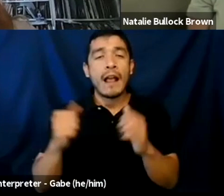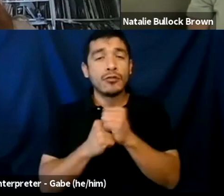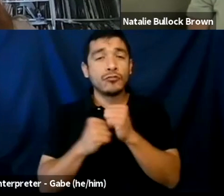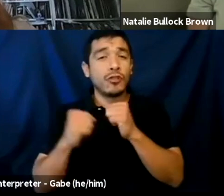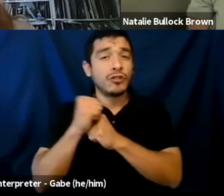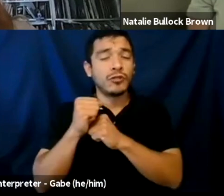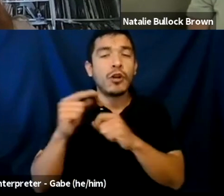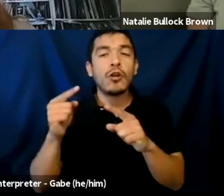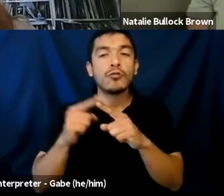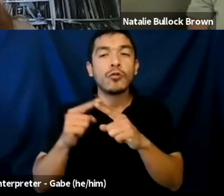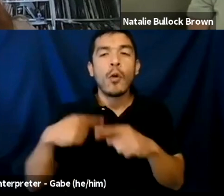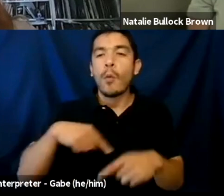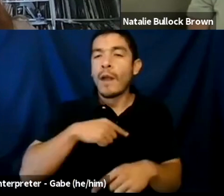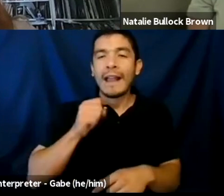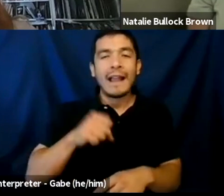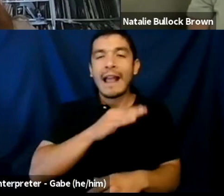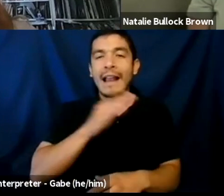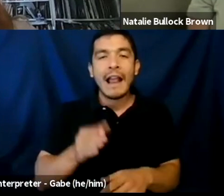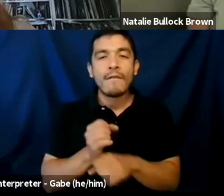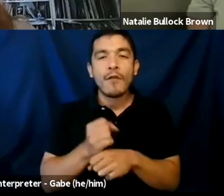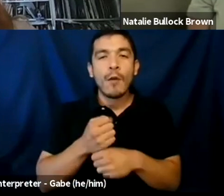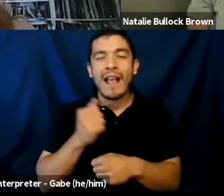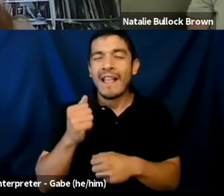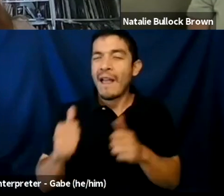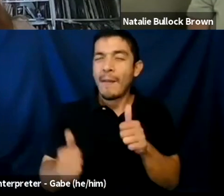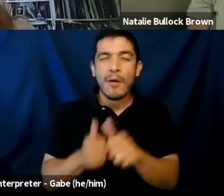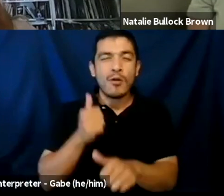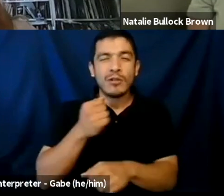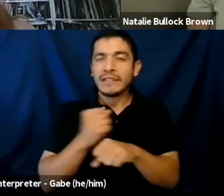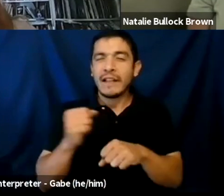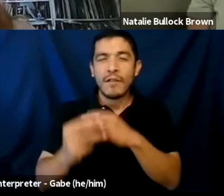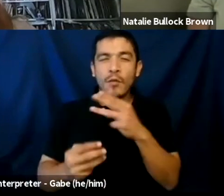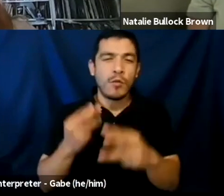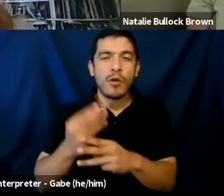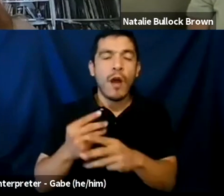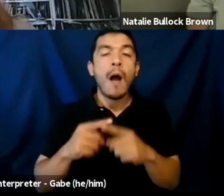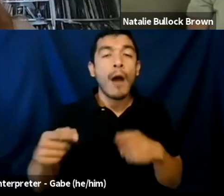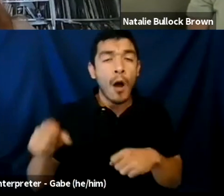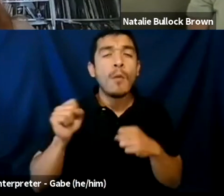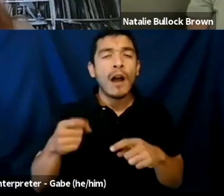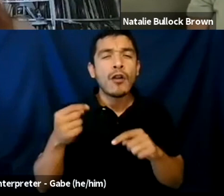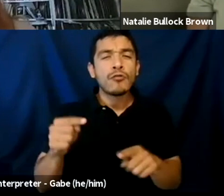we can never create the safest world, but what we can try to do is create safer spaces for them.